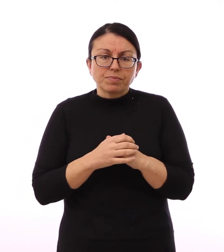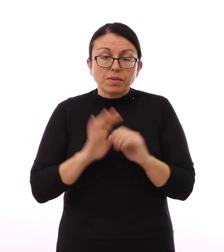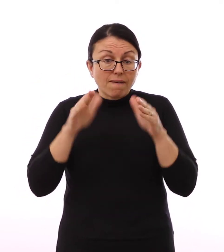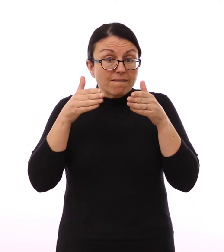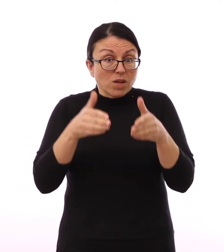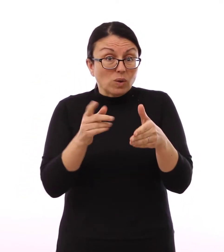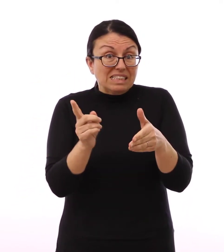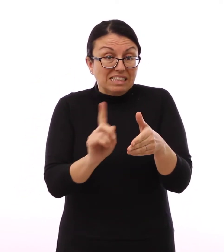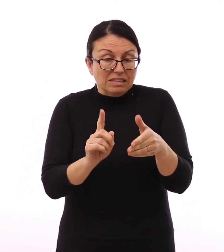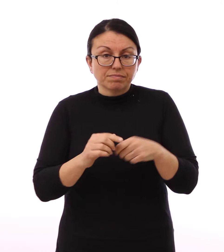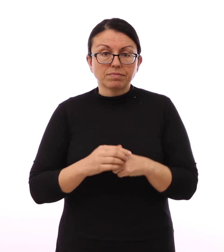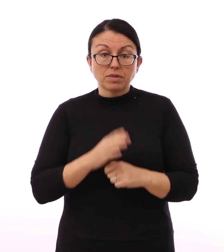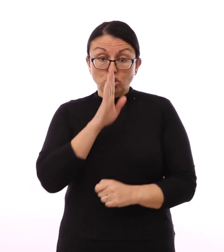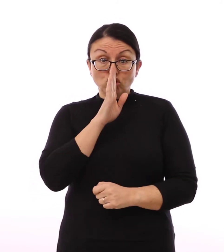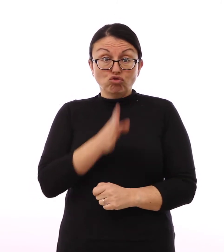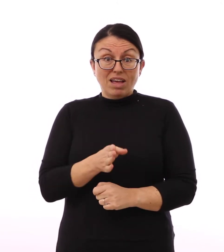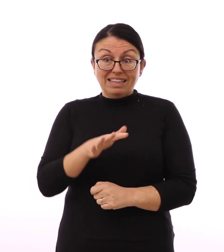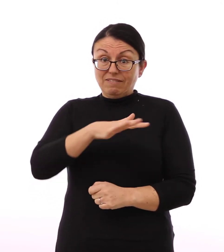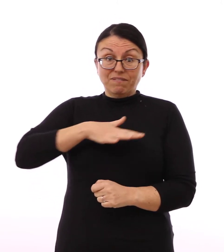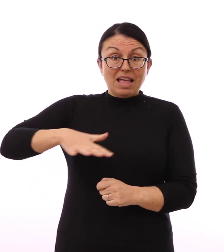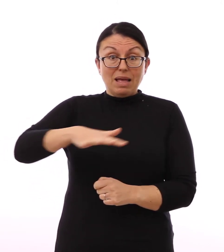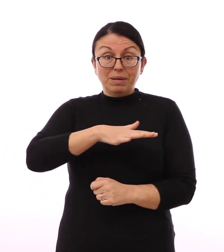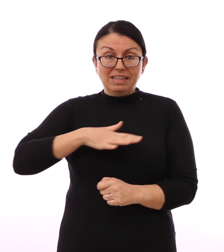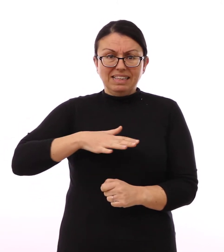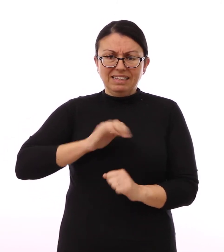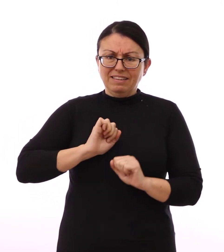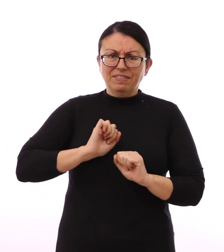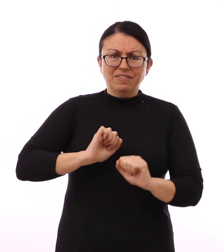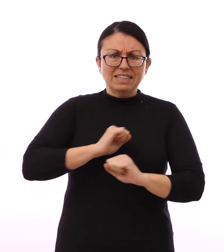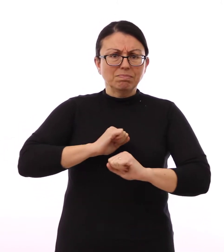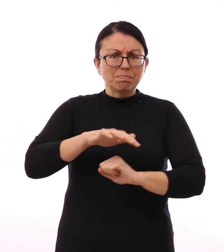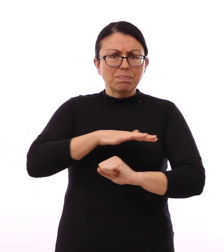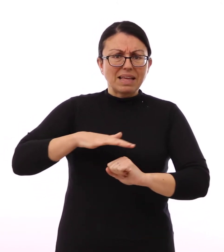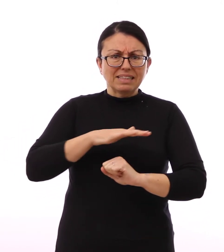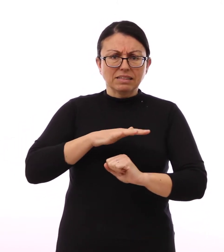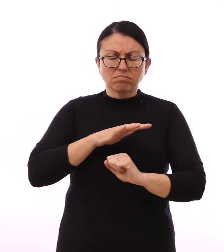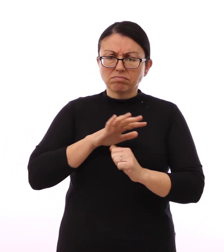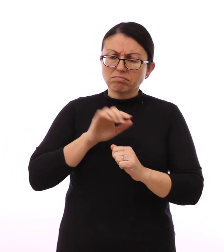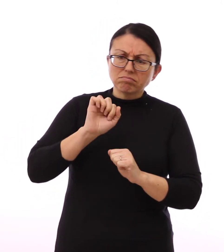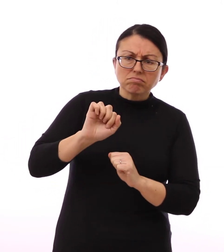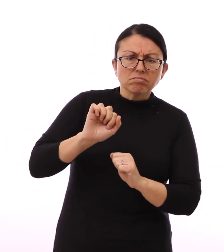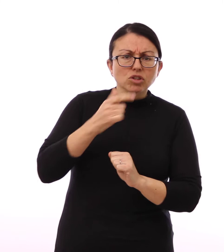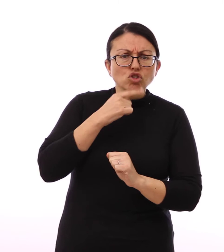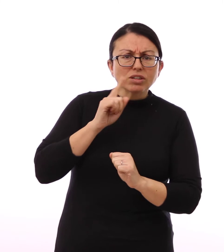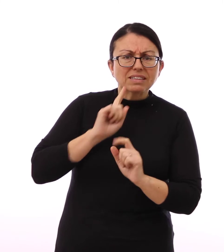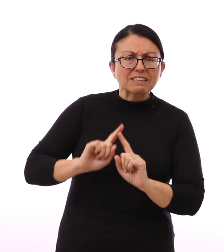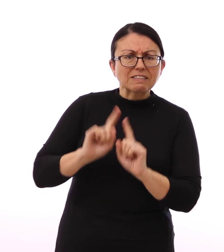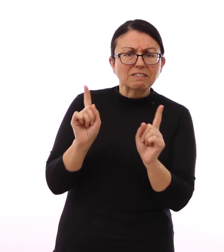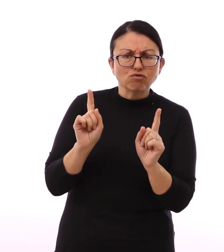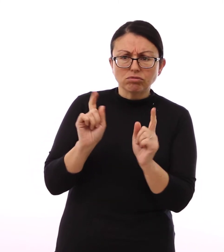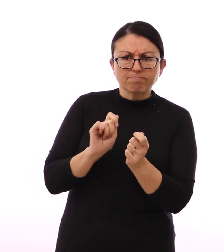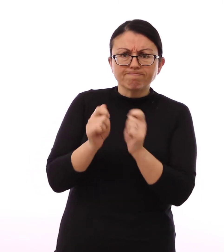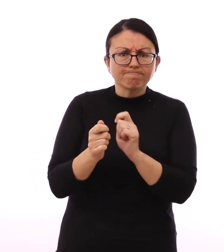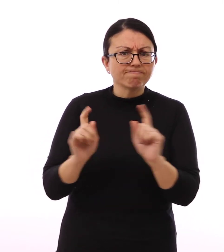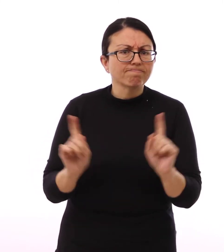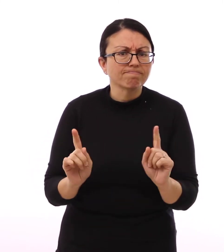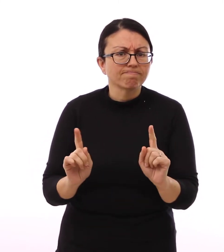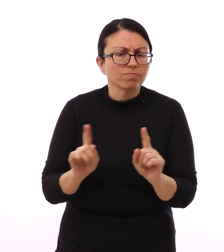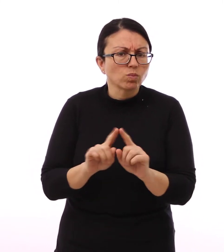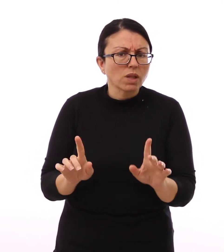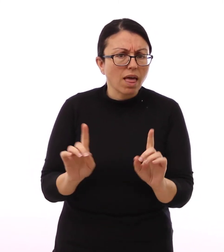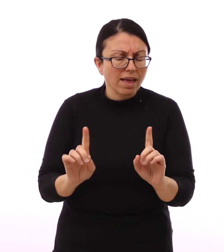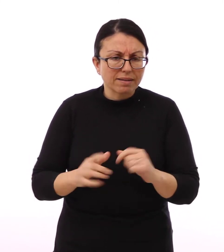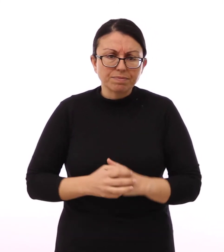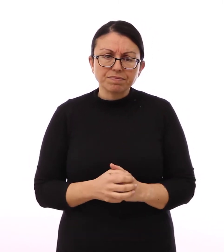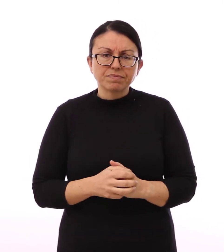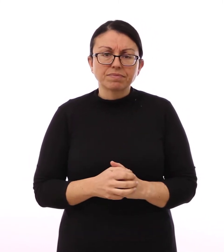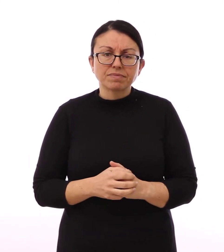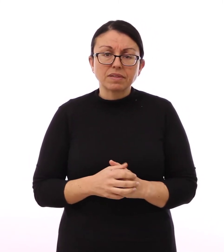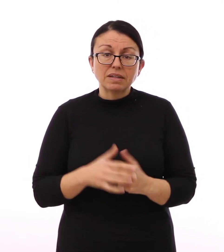The focus is on the heteronormative family as a space where gendered differences take place.